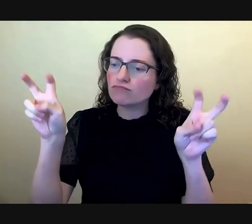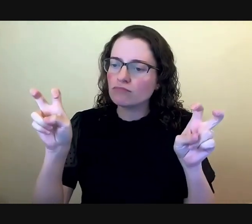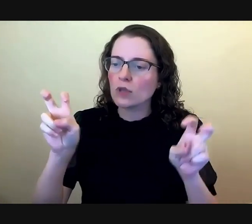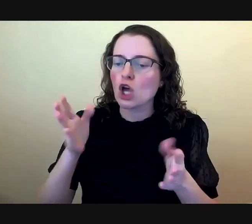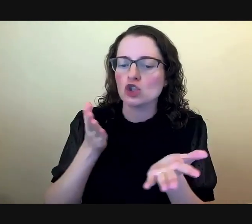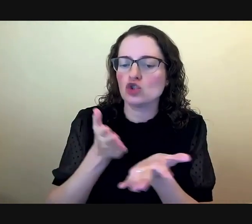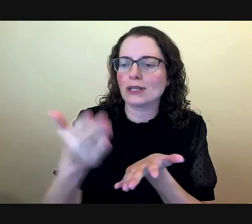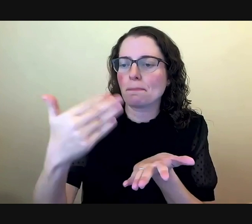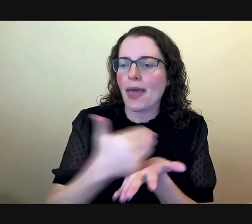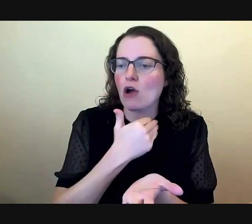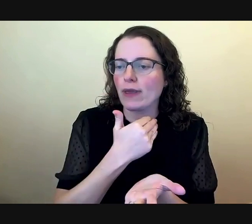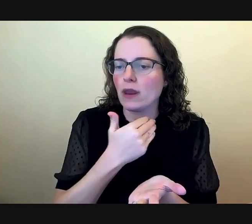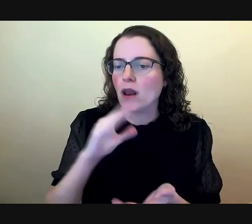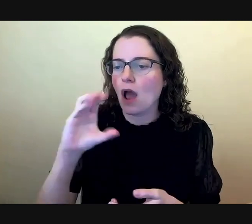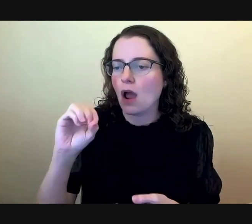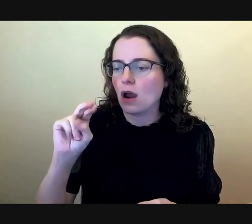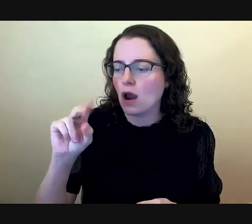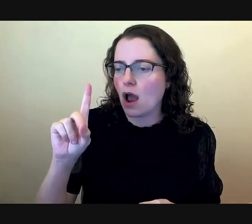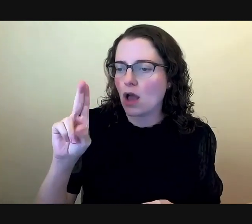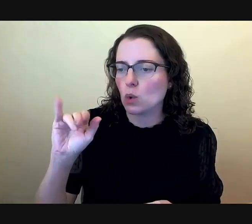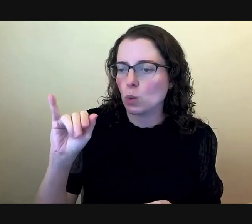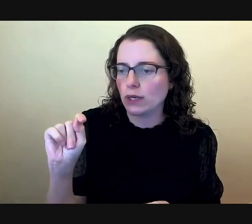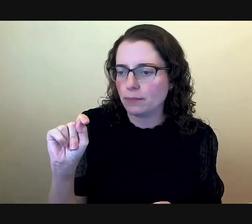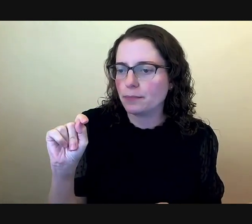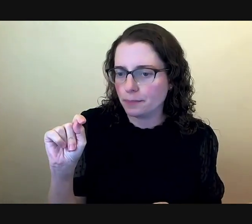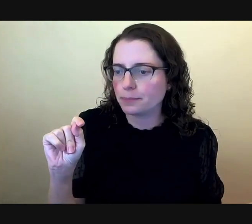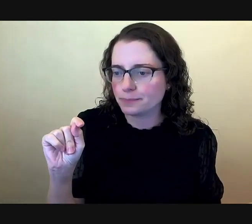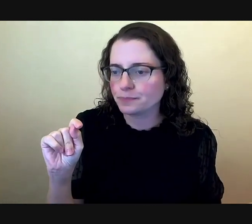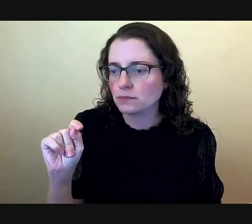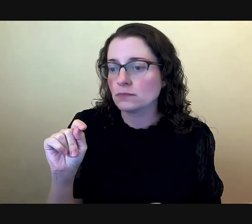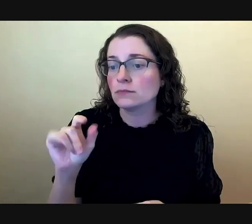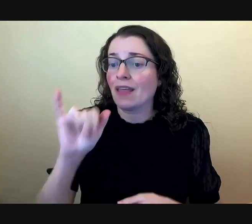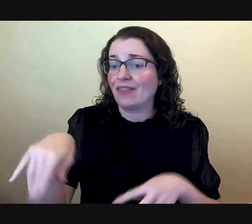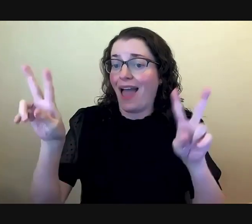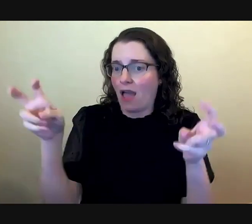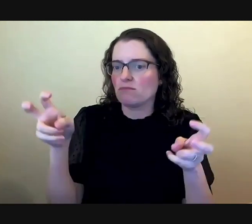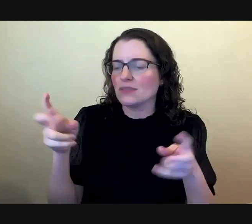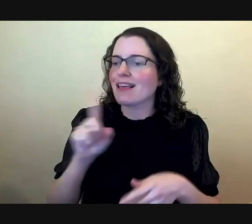but the transparent conduit.